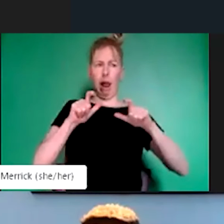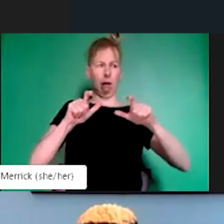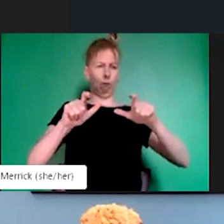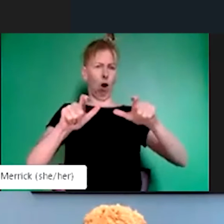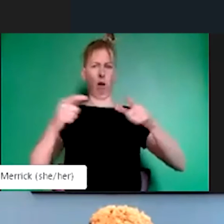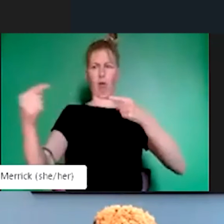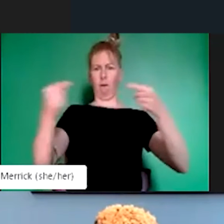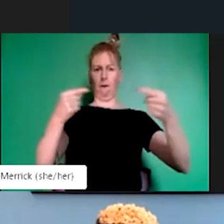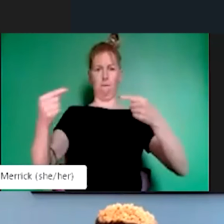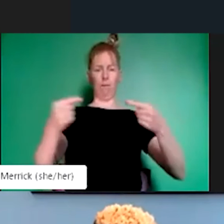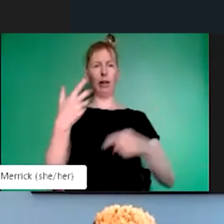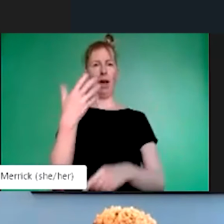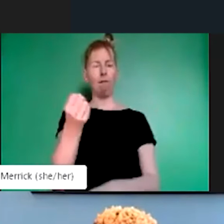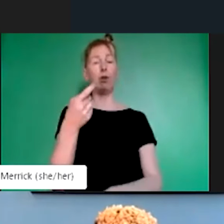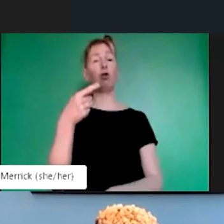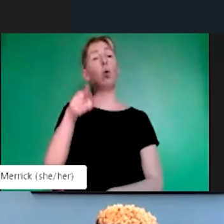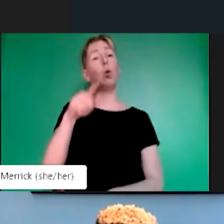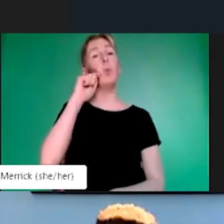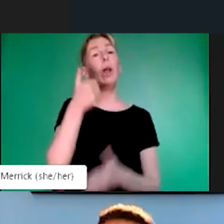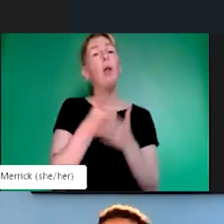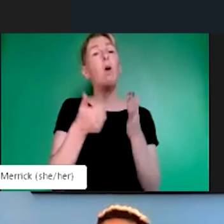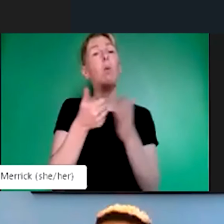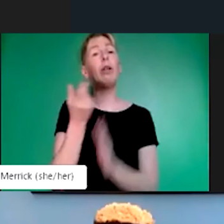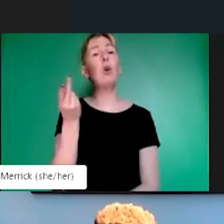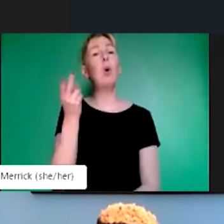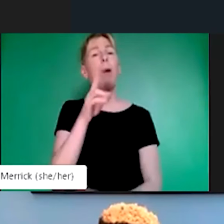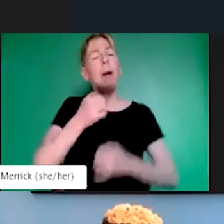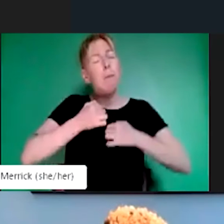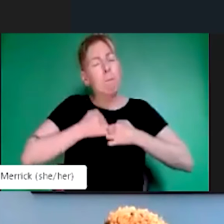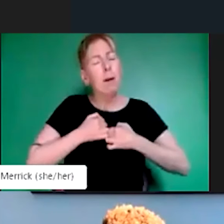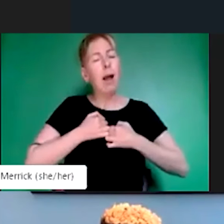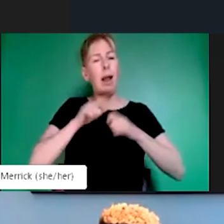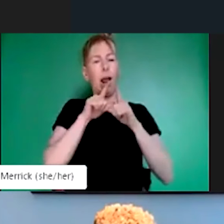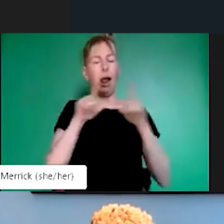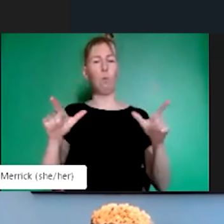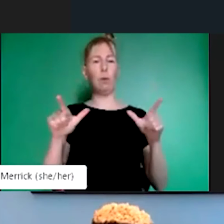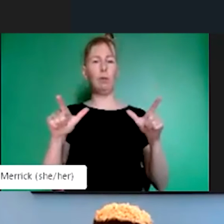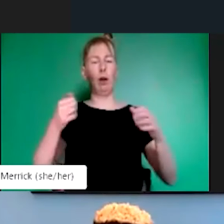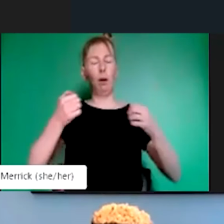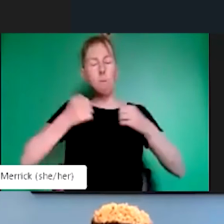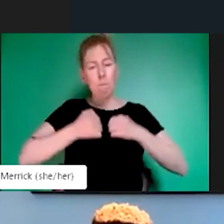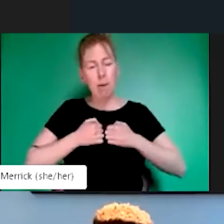tongue and my culture, to look for places of repair and care and commune and